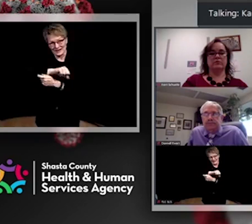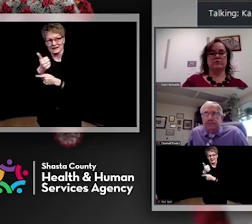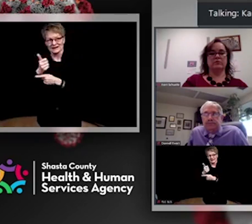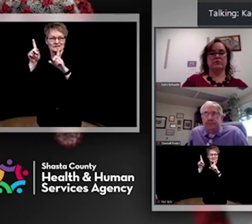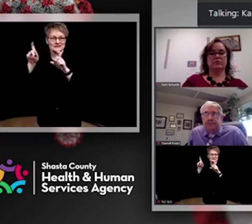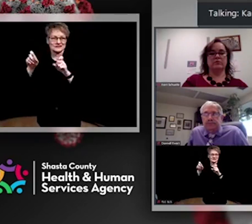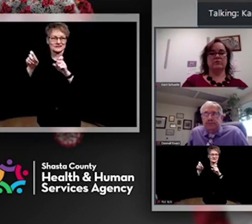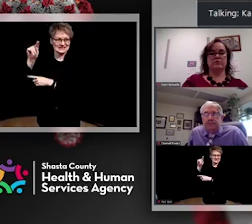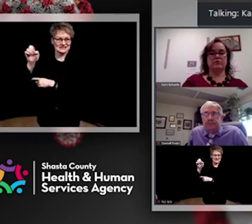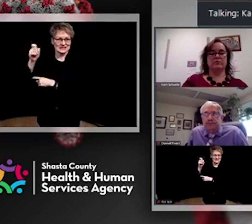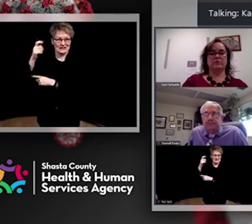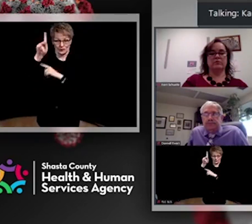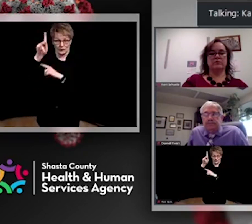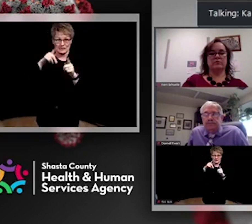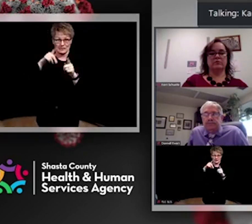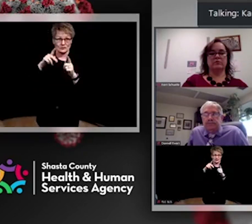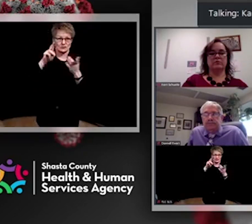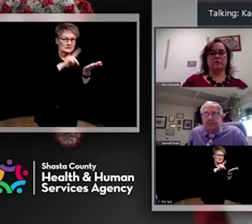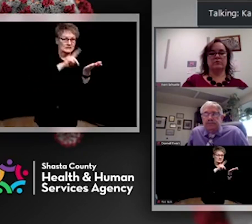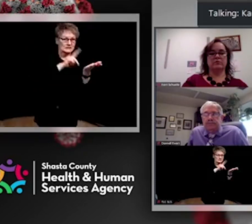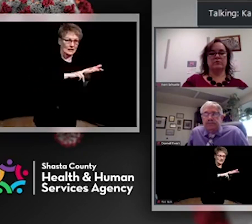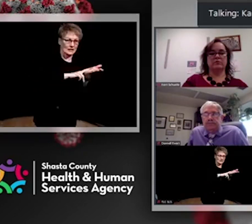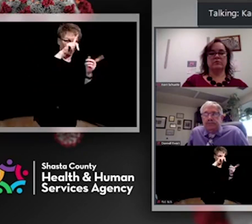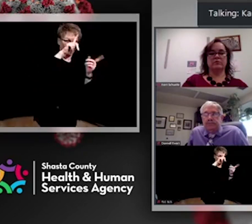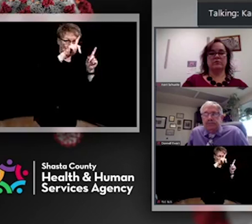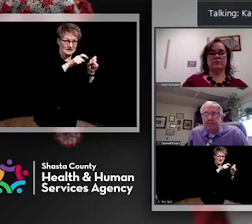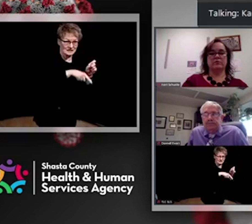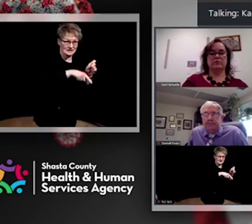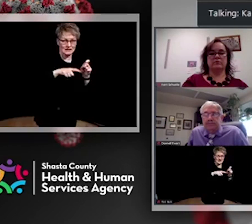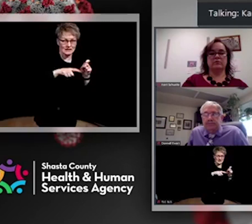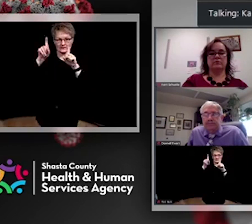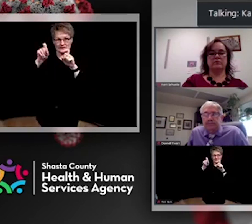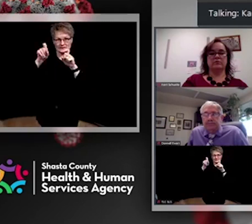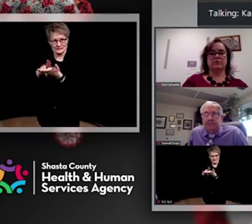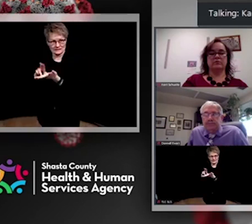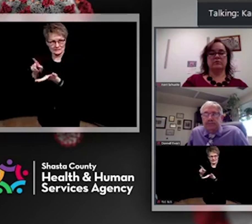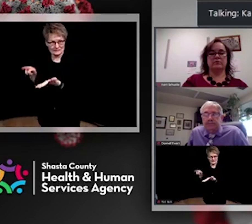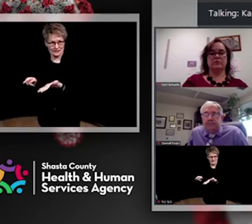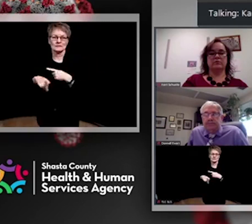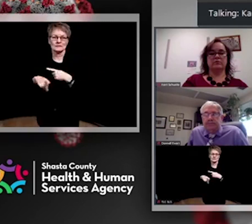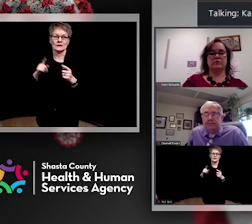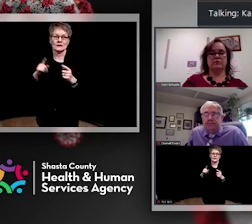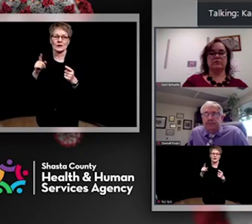In addition, we have requested a traveling team that we would have a regular schedule in different